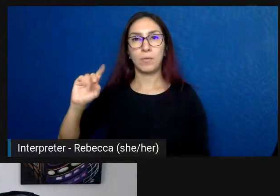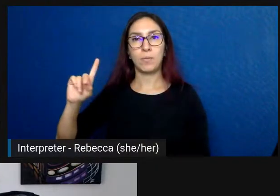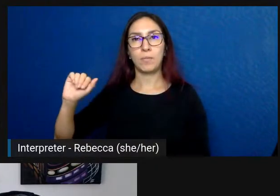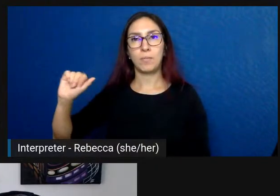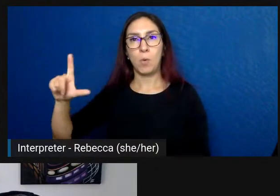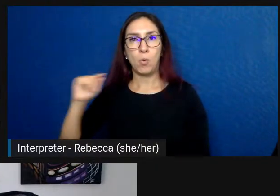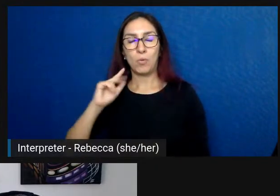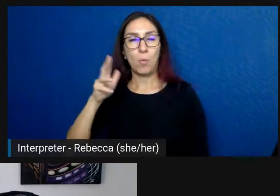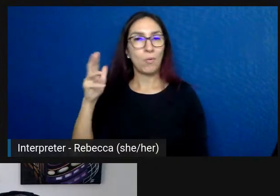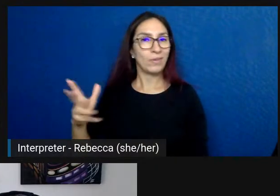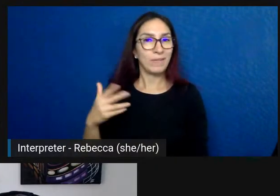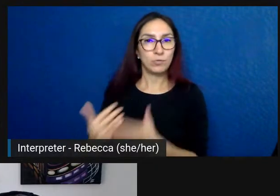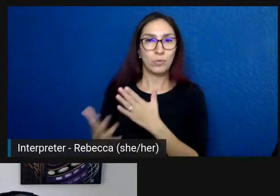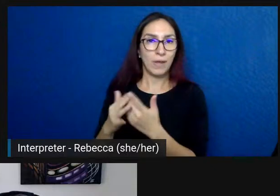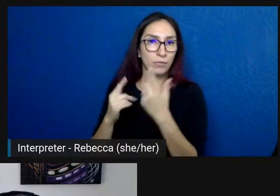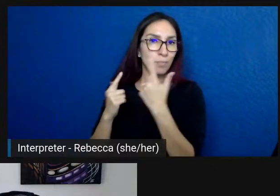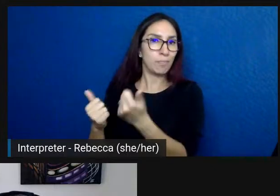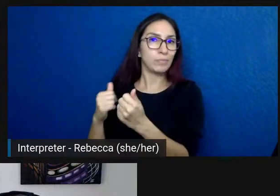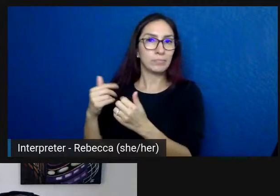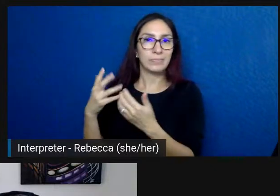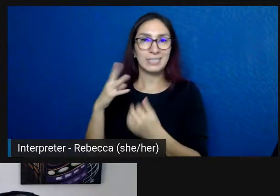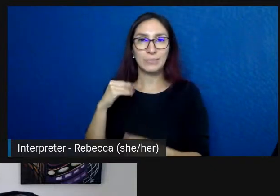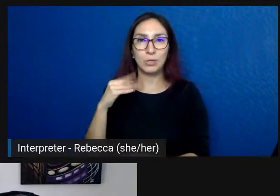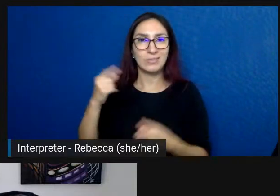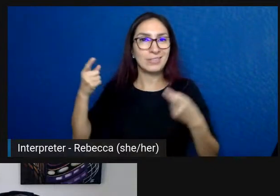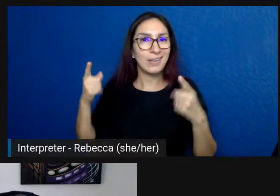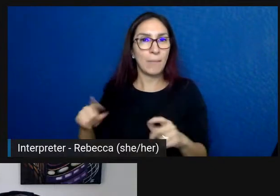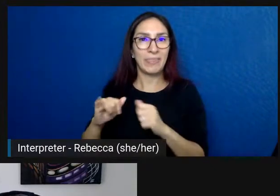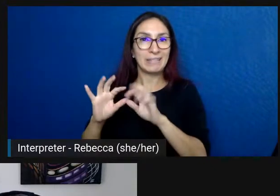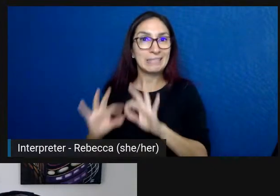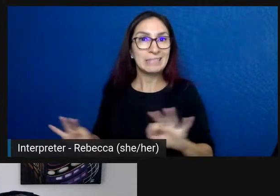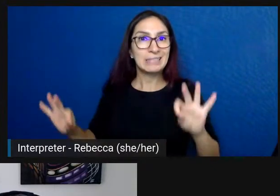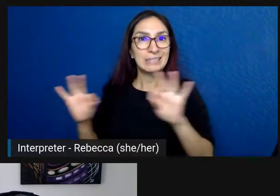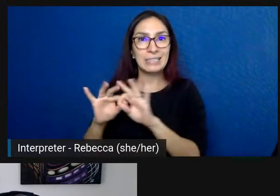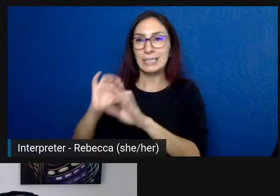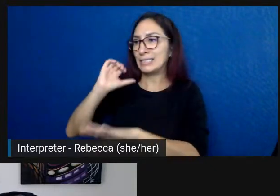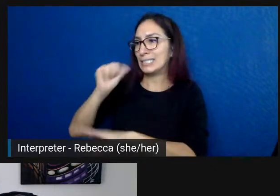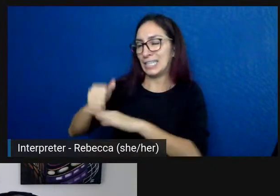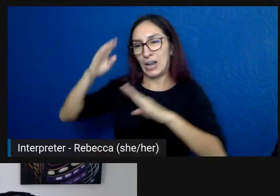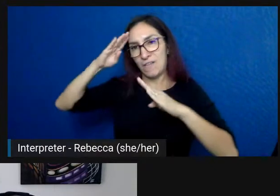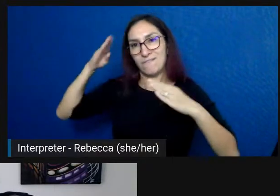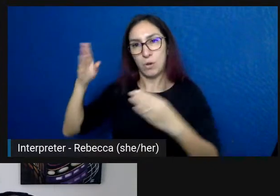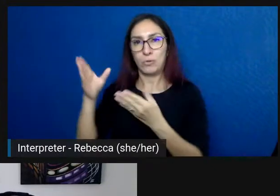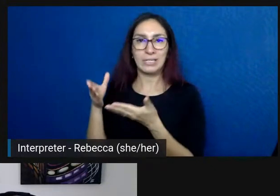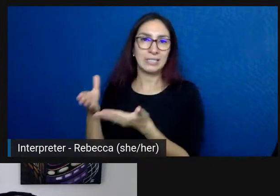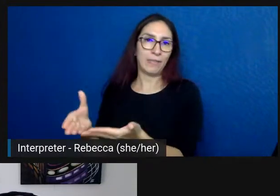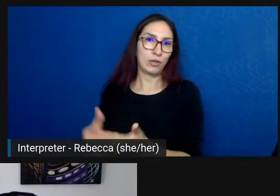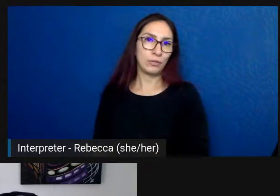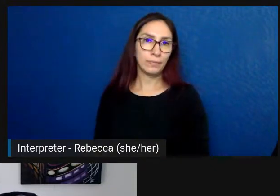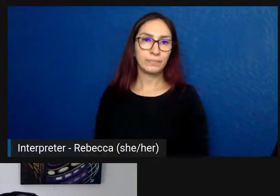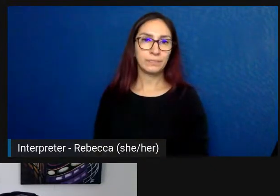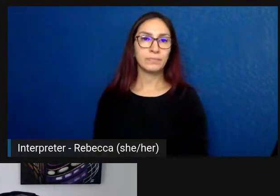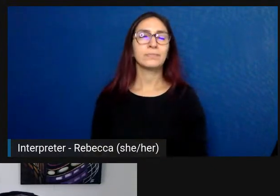which a lot of times is common in a skip this idea and open up the Modal and just leave it to whatever experience happens.